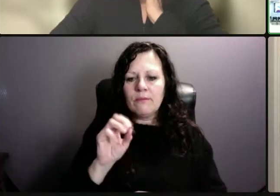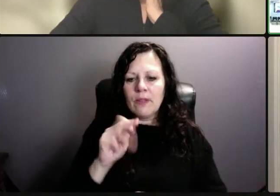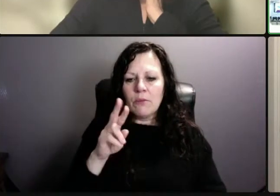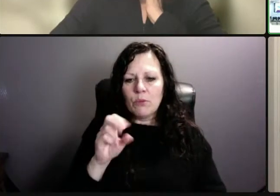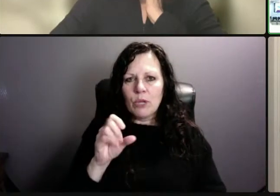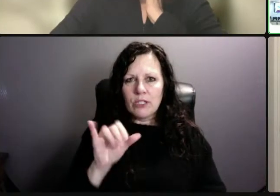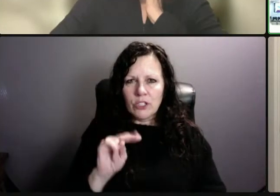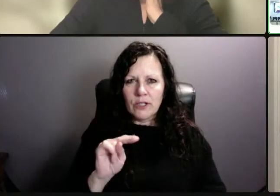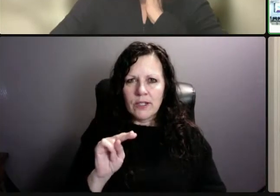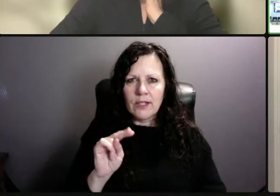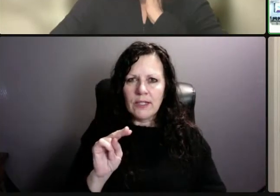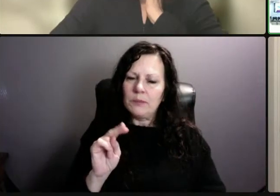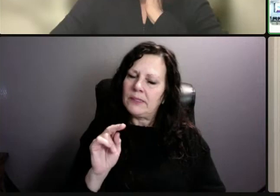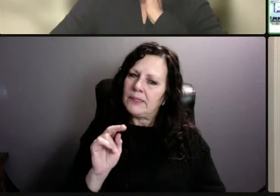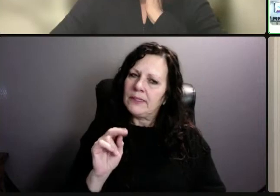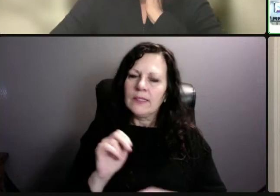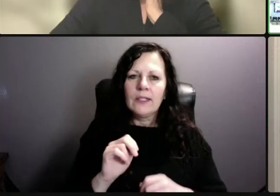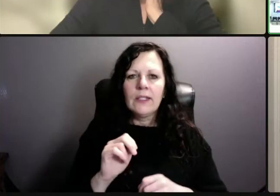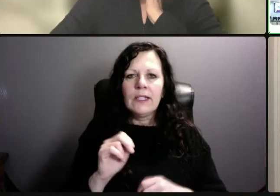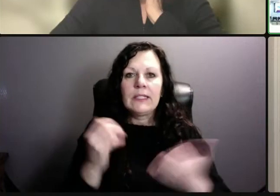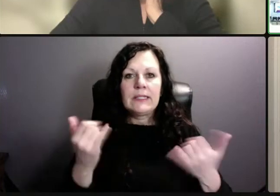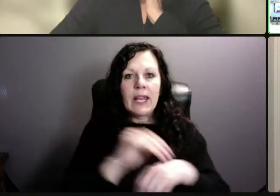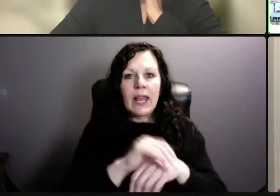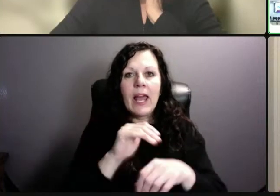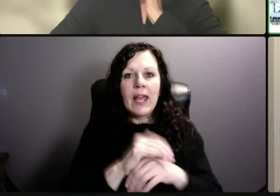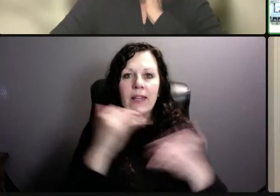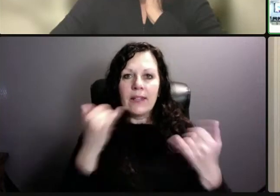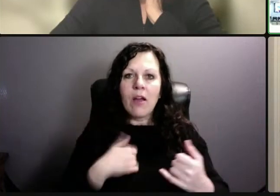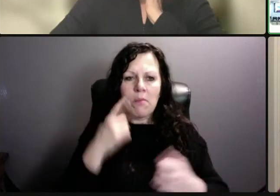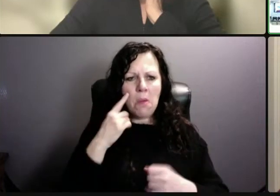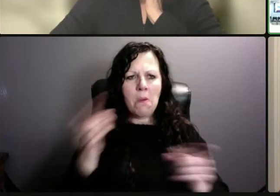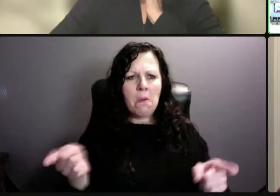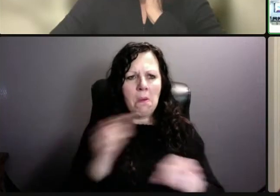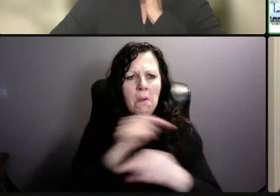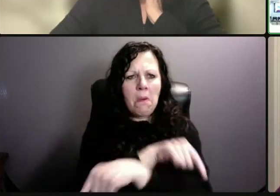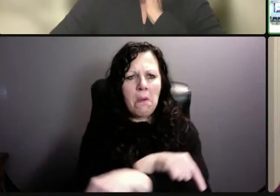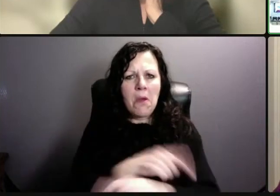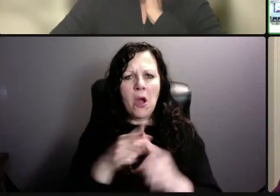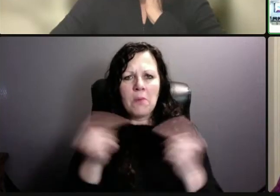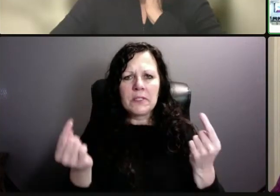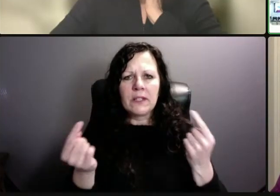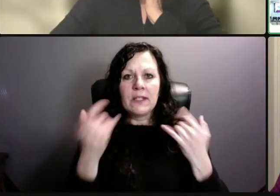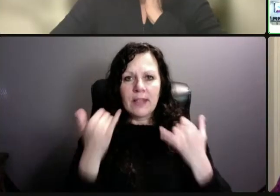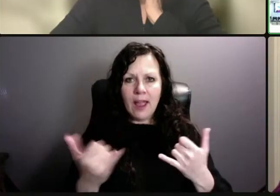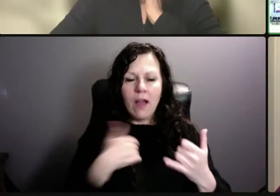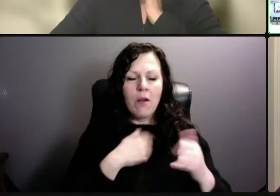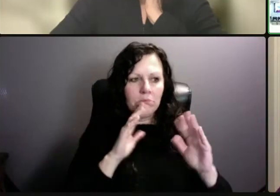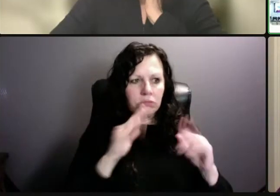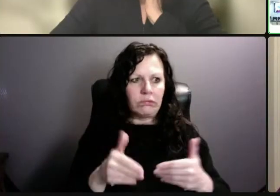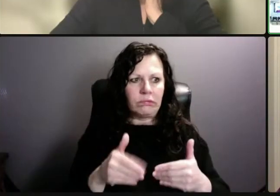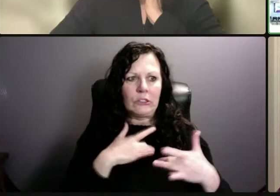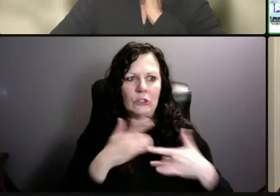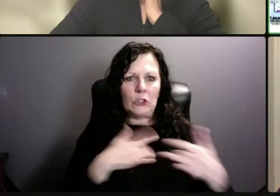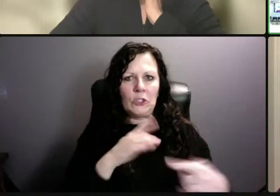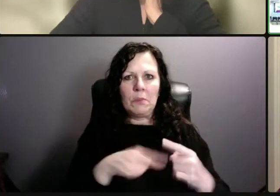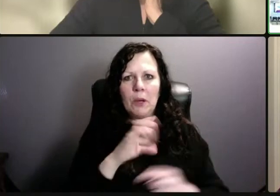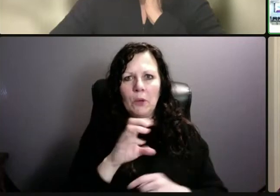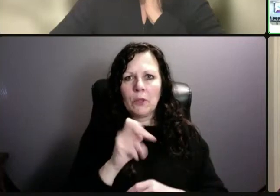OF THE WAY TO GO.